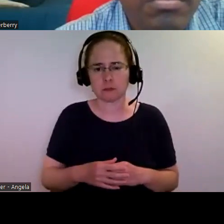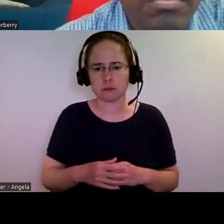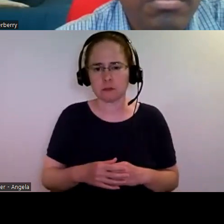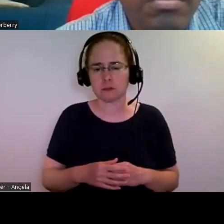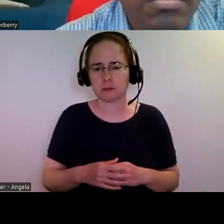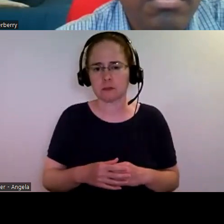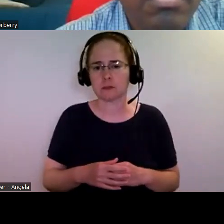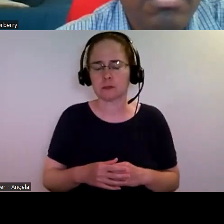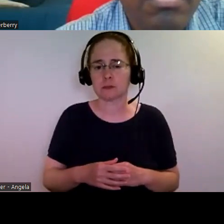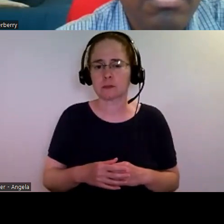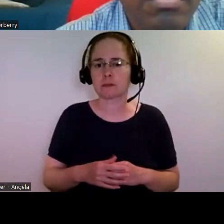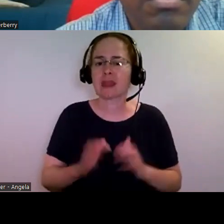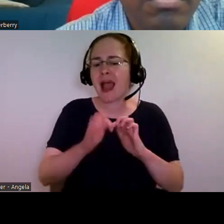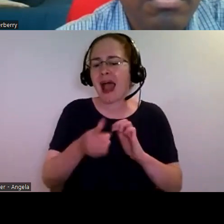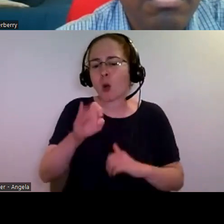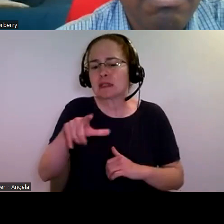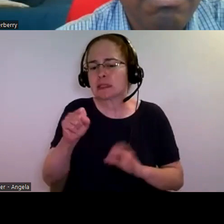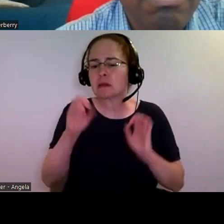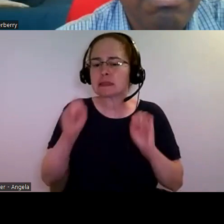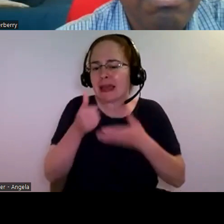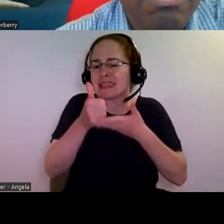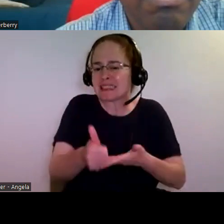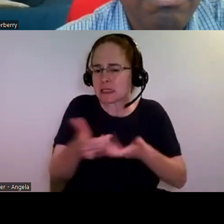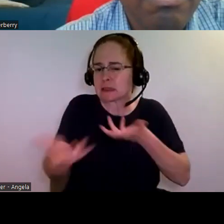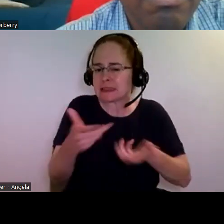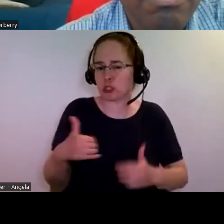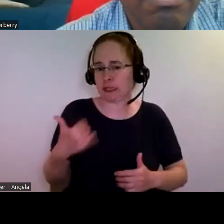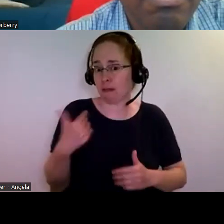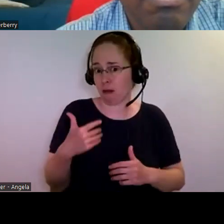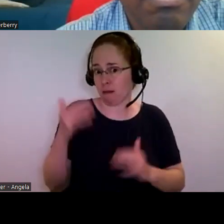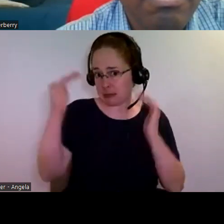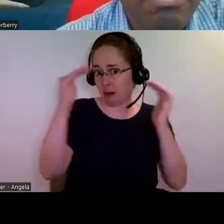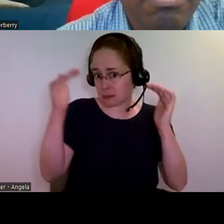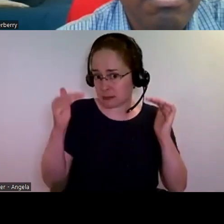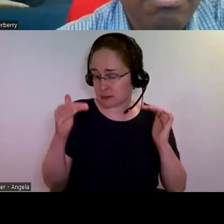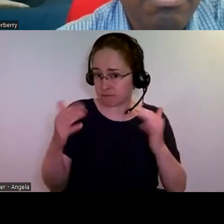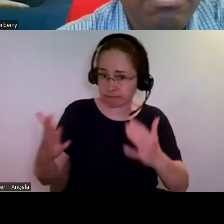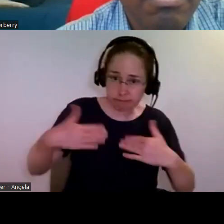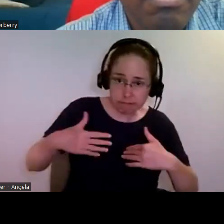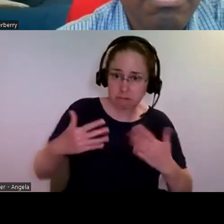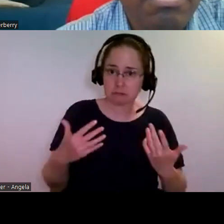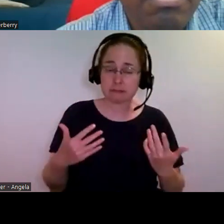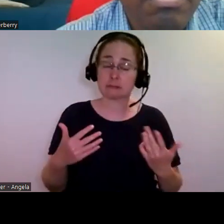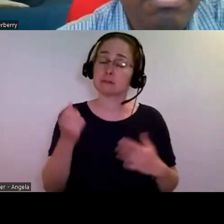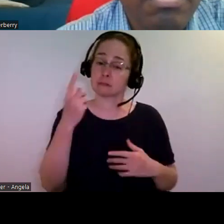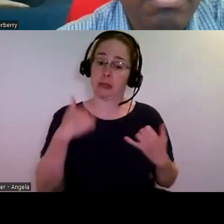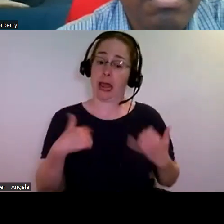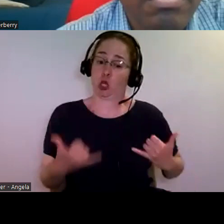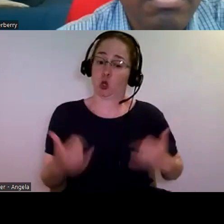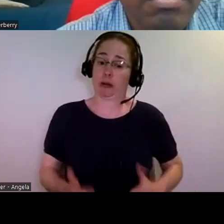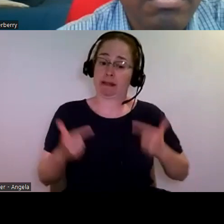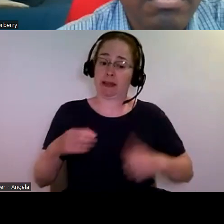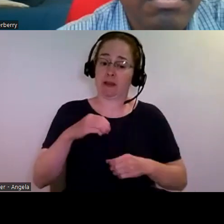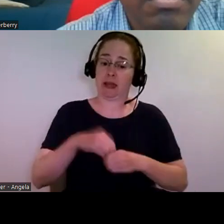terms of how CILs can assist with engaging young adults, I currently live in the capital of Oregon,